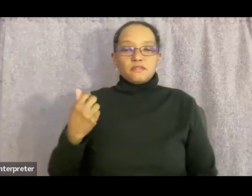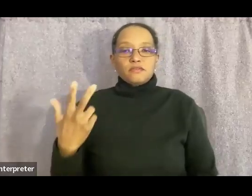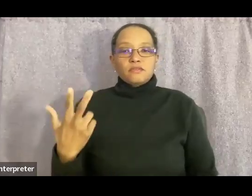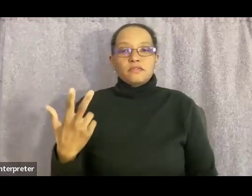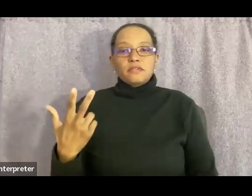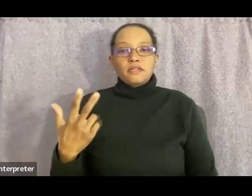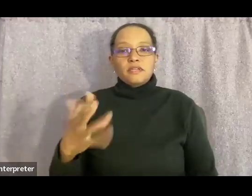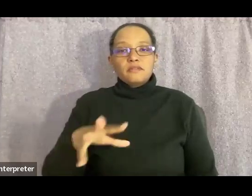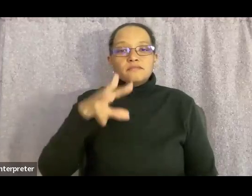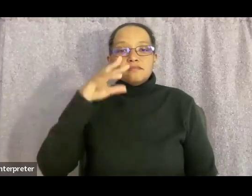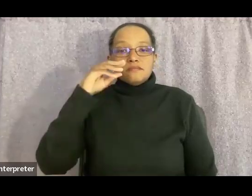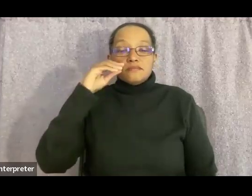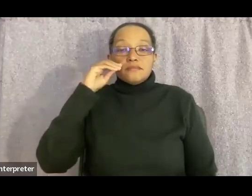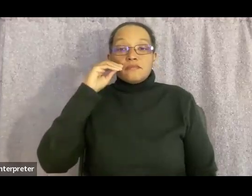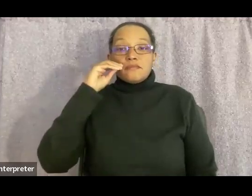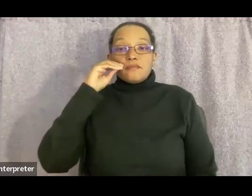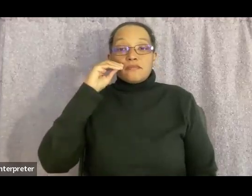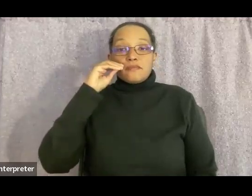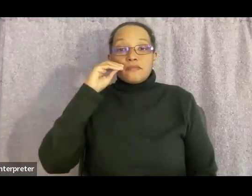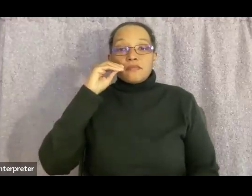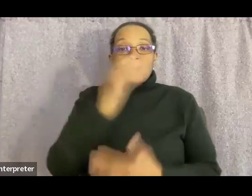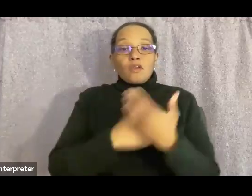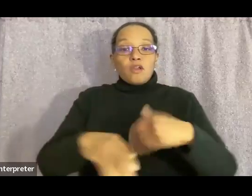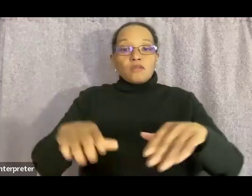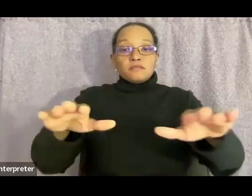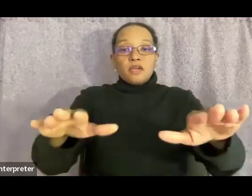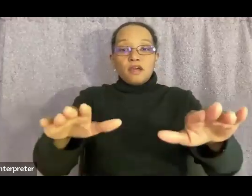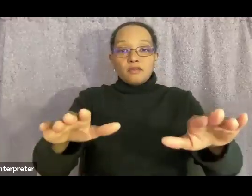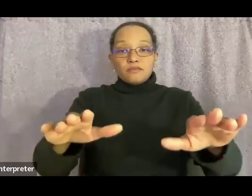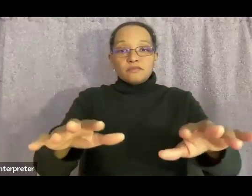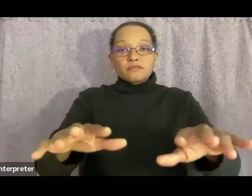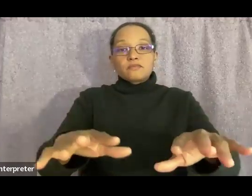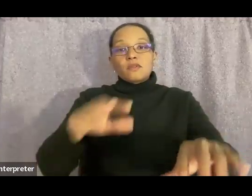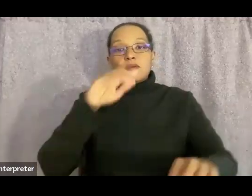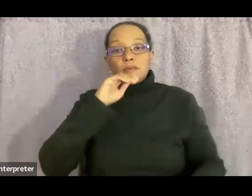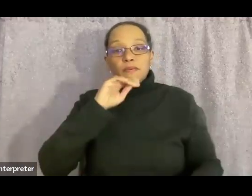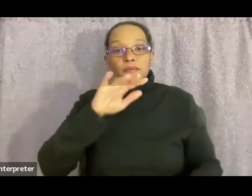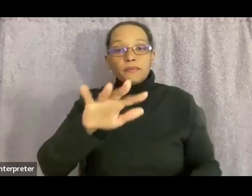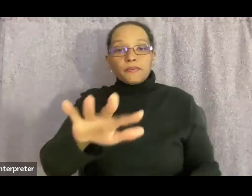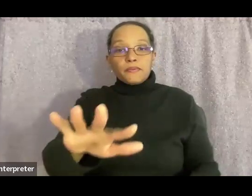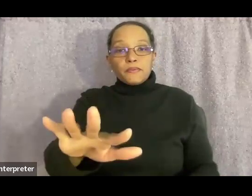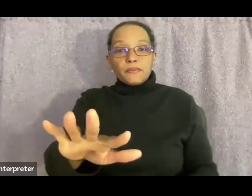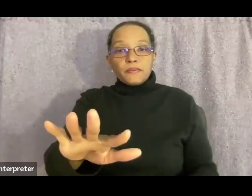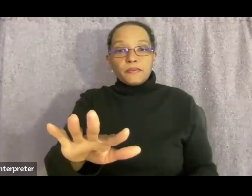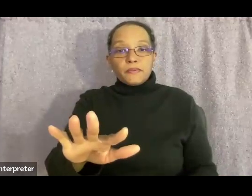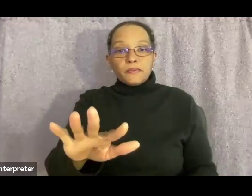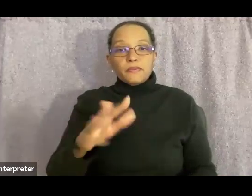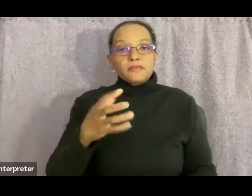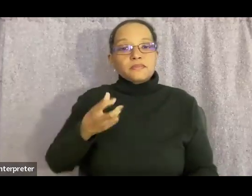Breathing in, arms at the ready, breathing out, squeeze.